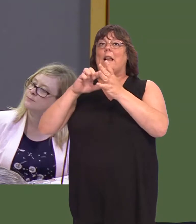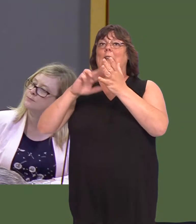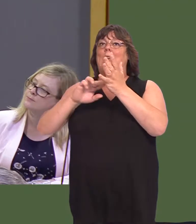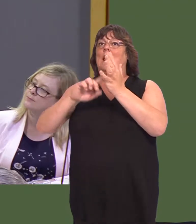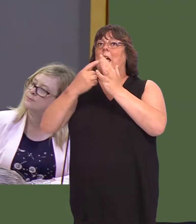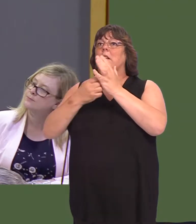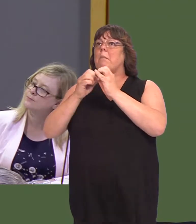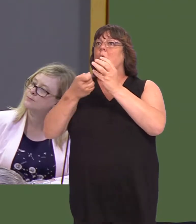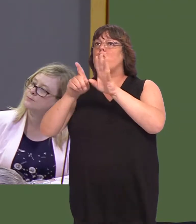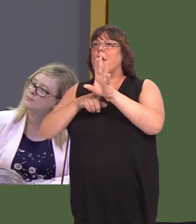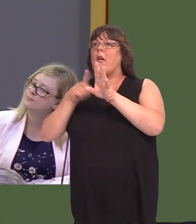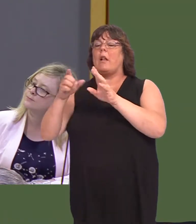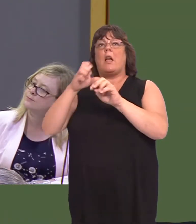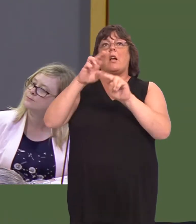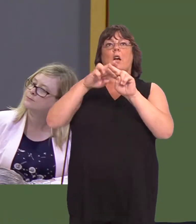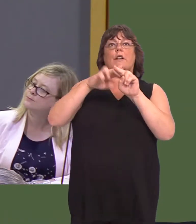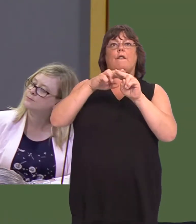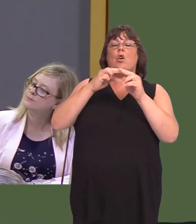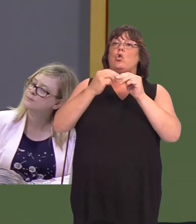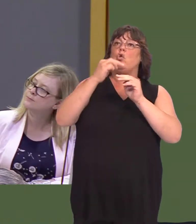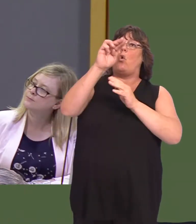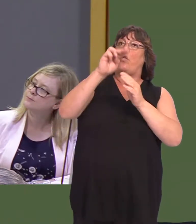North, with young people taking a stance against hard Brexit and austerity.